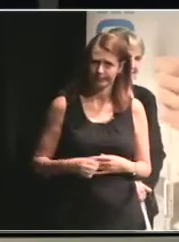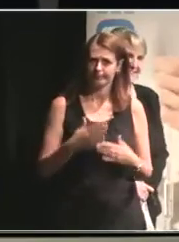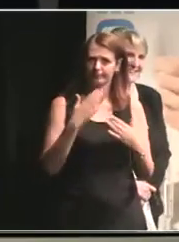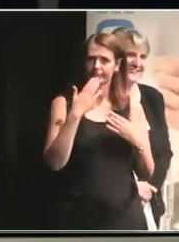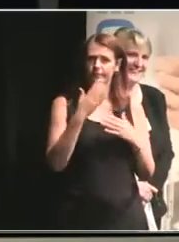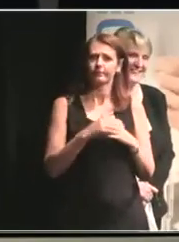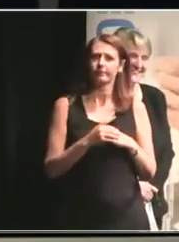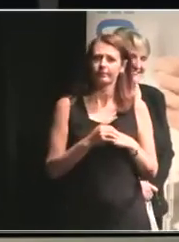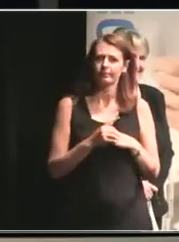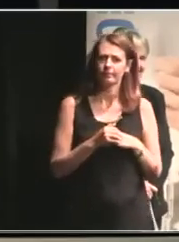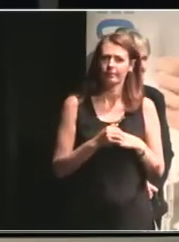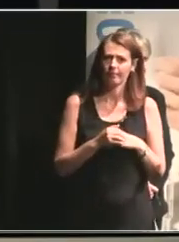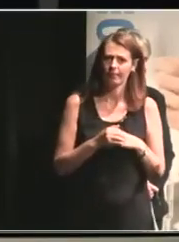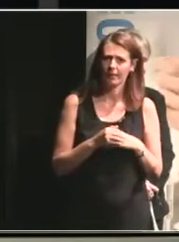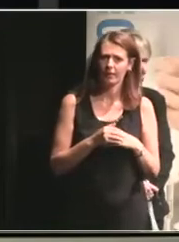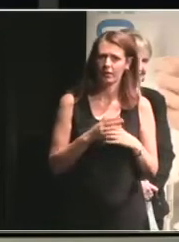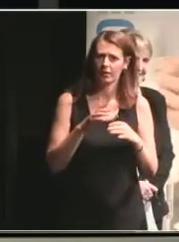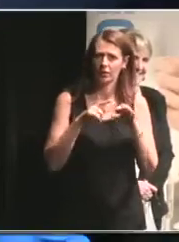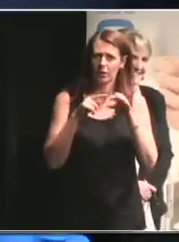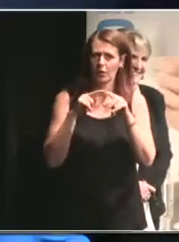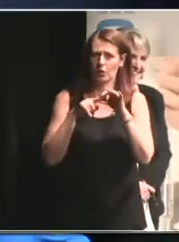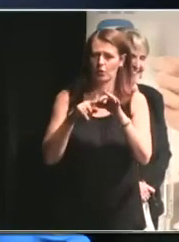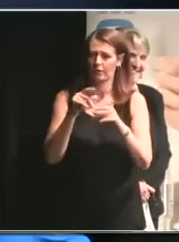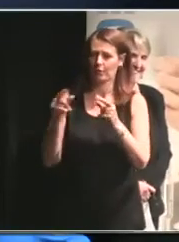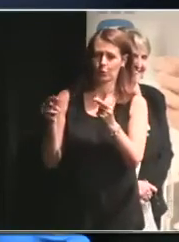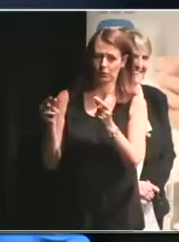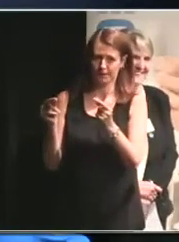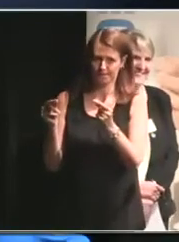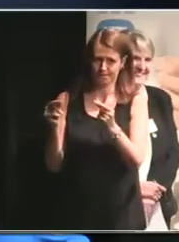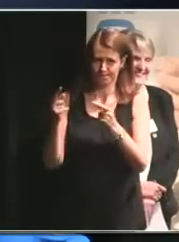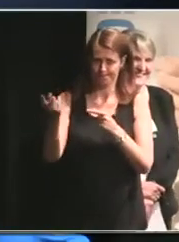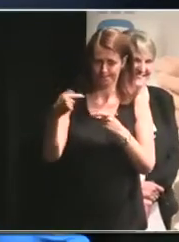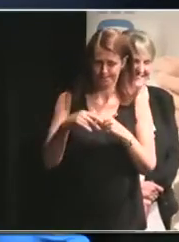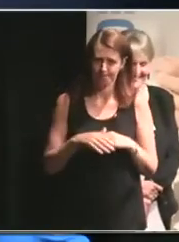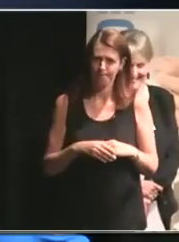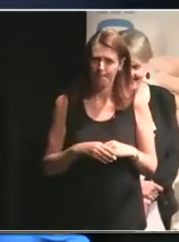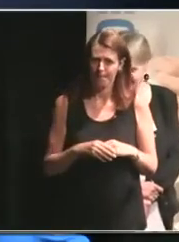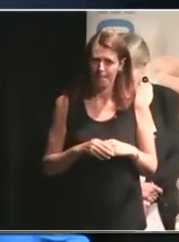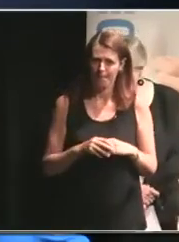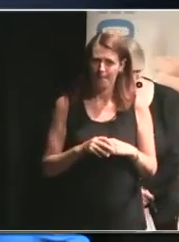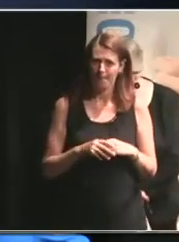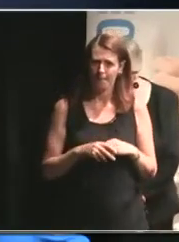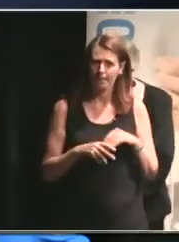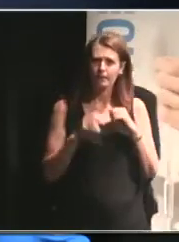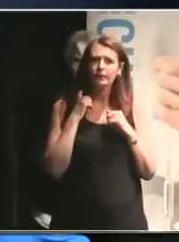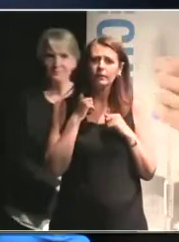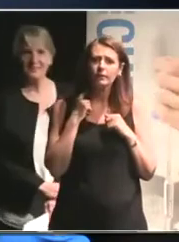I've got a question from Twitter. I’m going to shorten this.